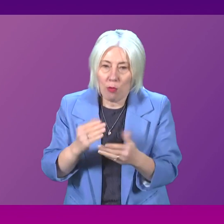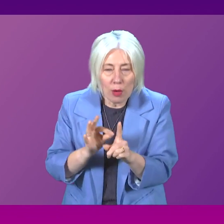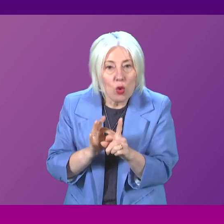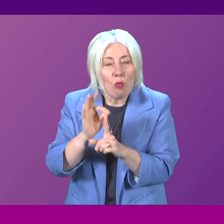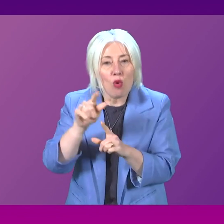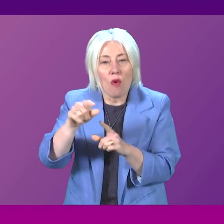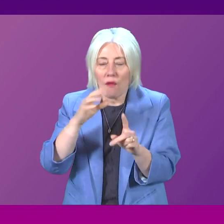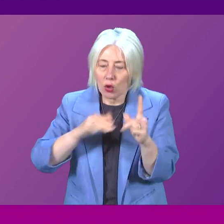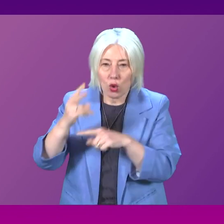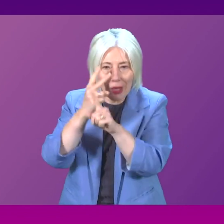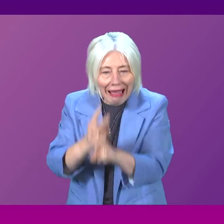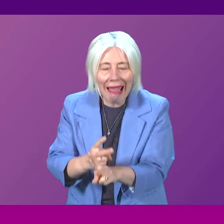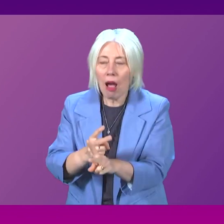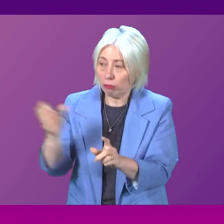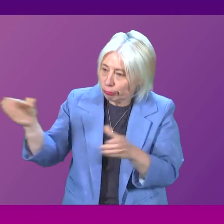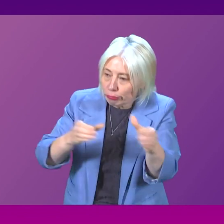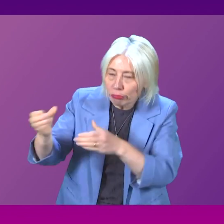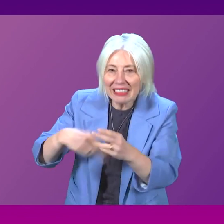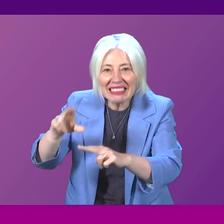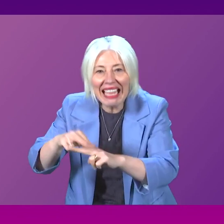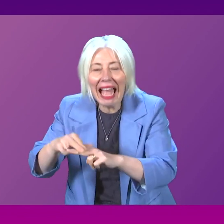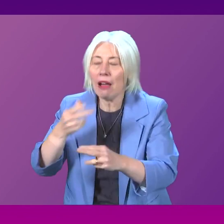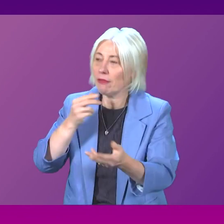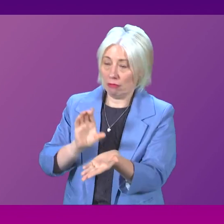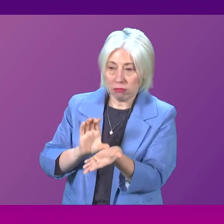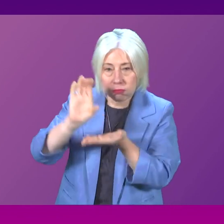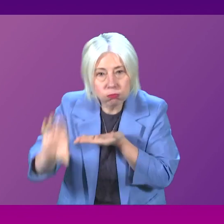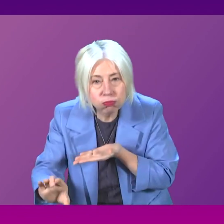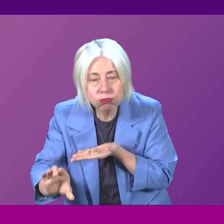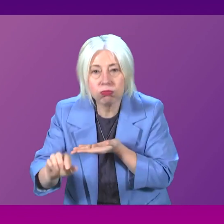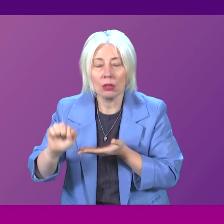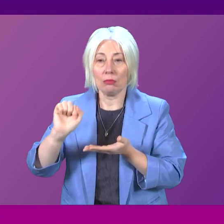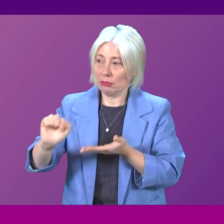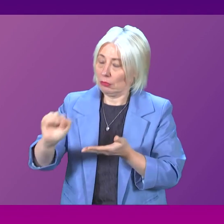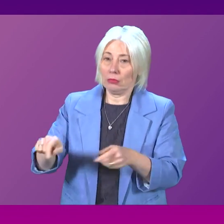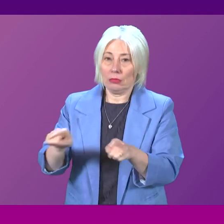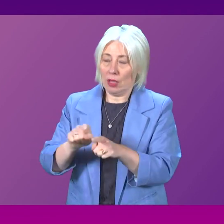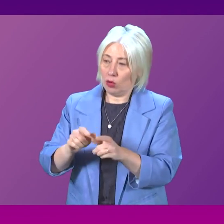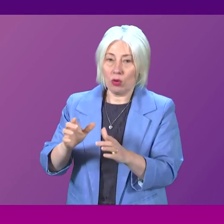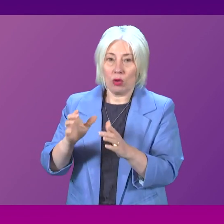employing more people in that sector, investing more money in it, and increasing the wages